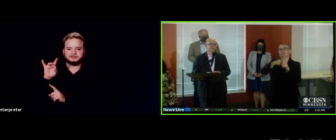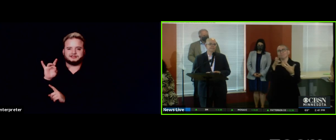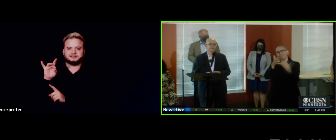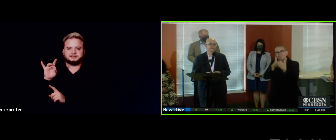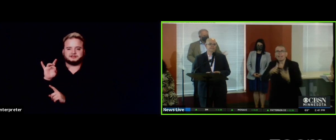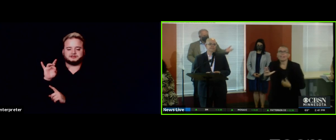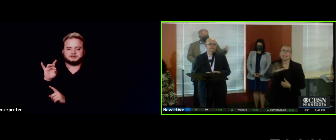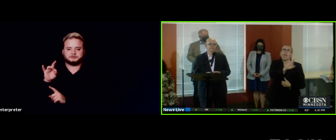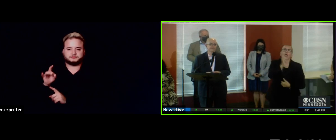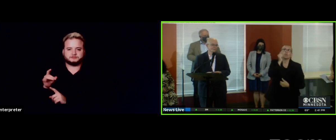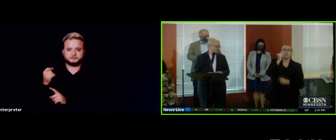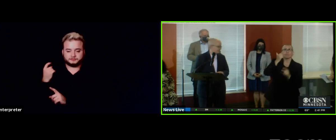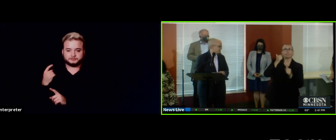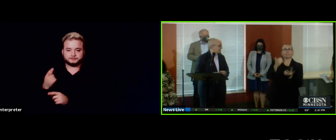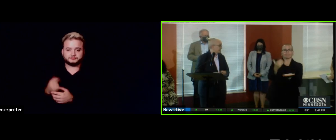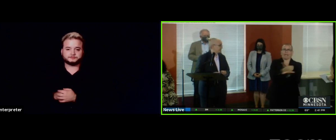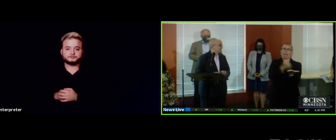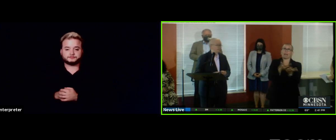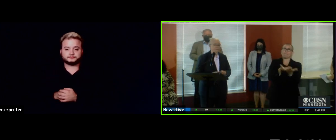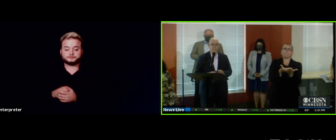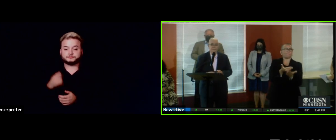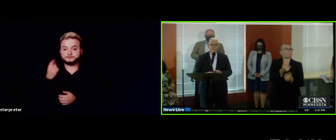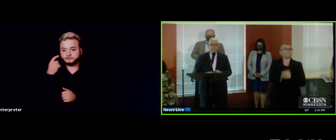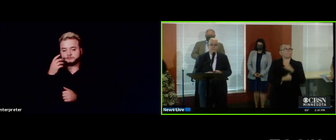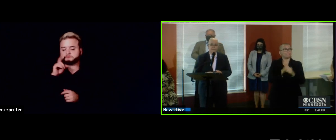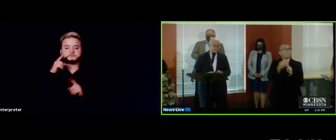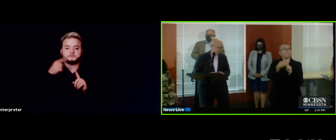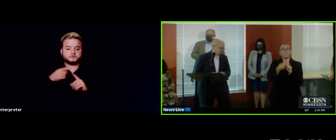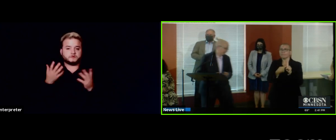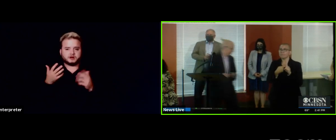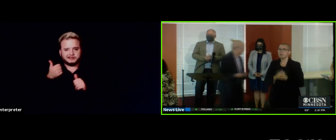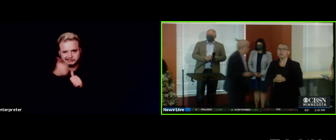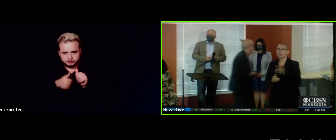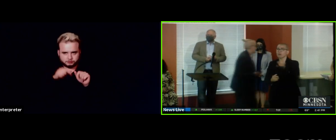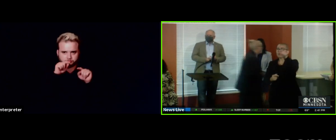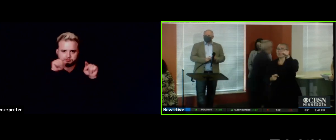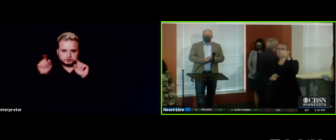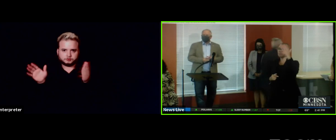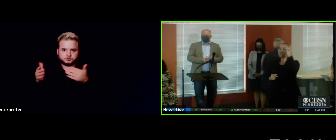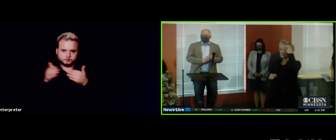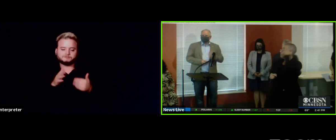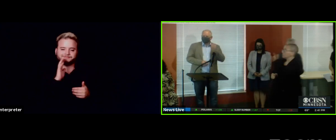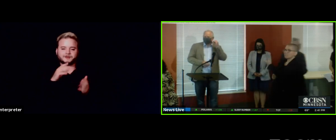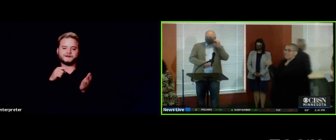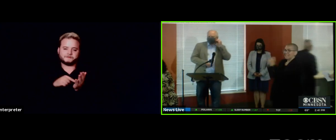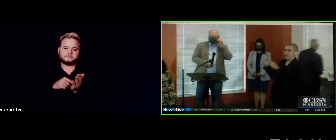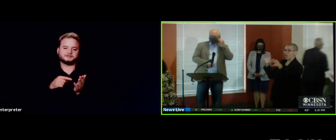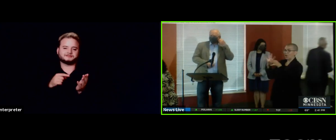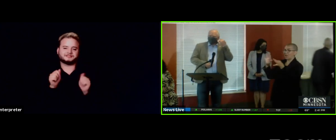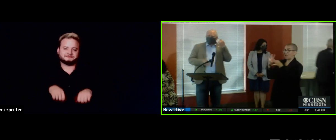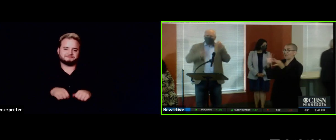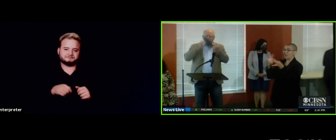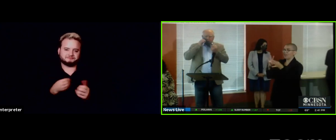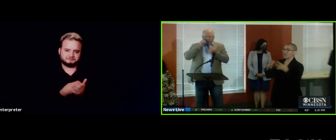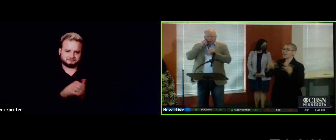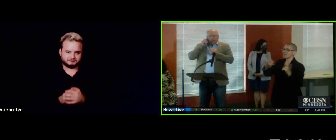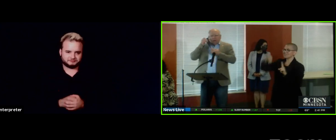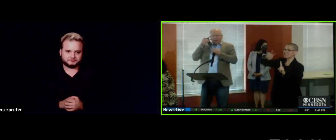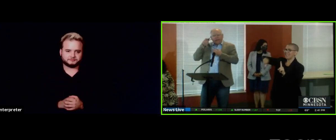[Reporter, off-mic, “Since the funding request related to the destruction of property and